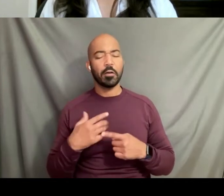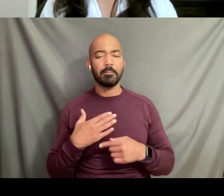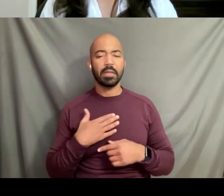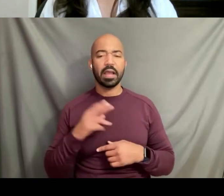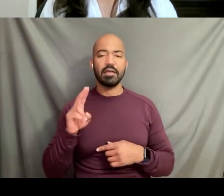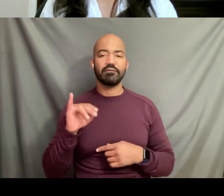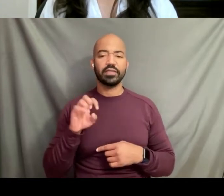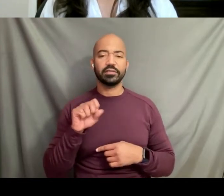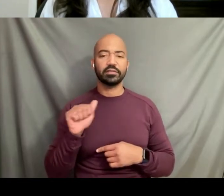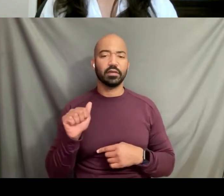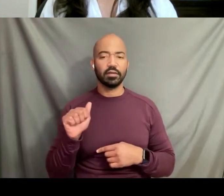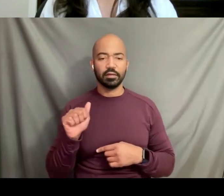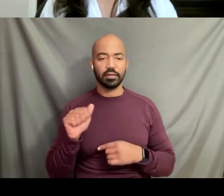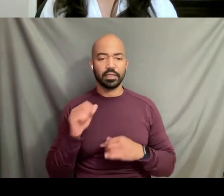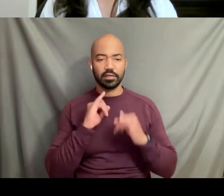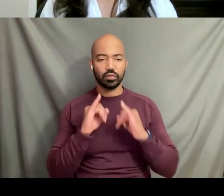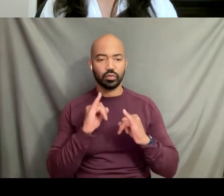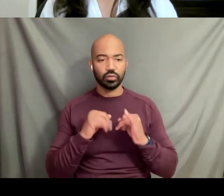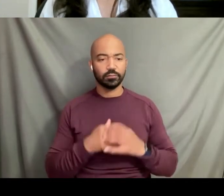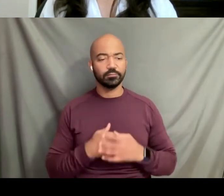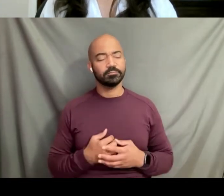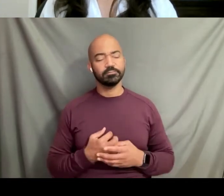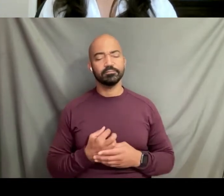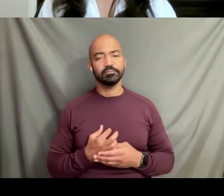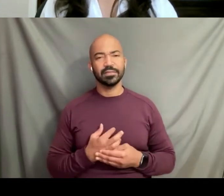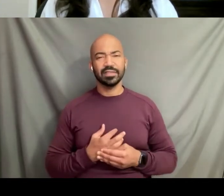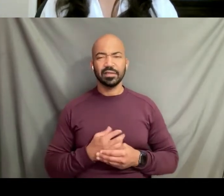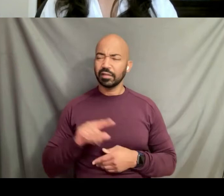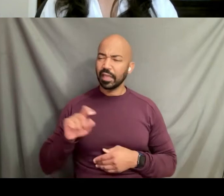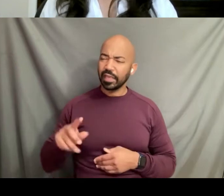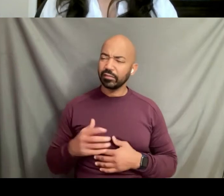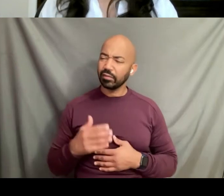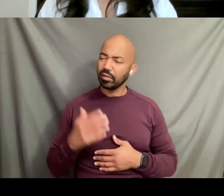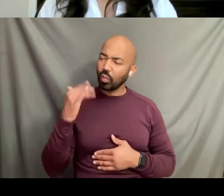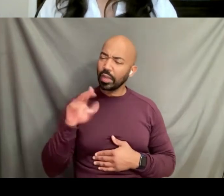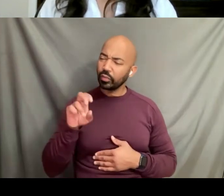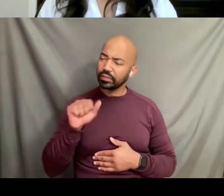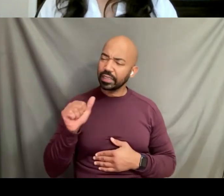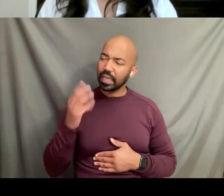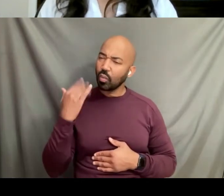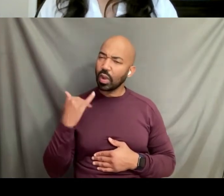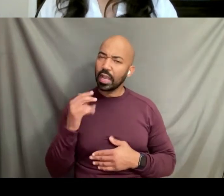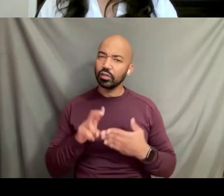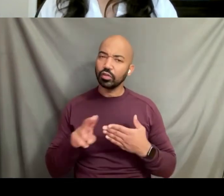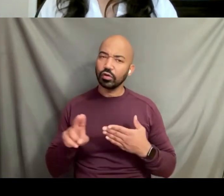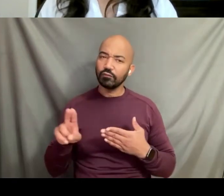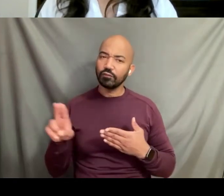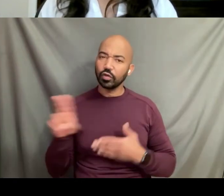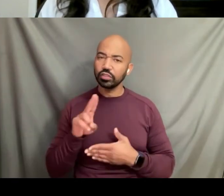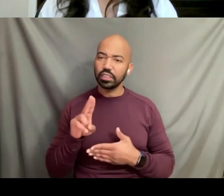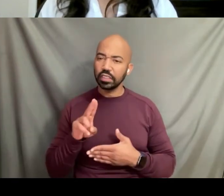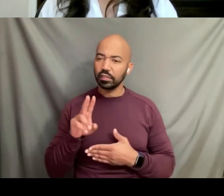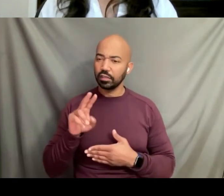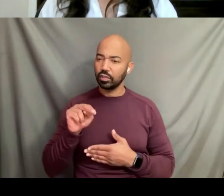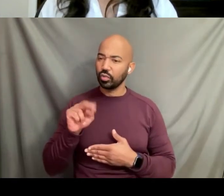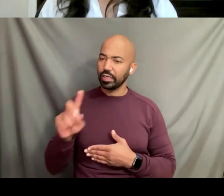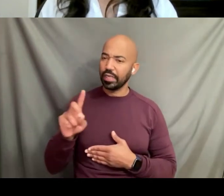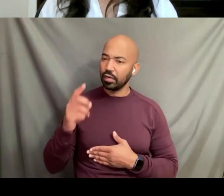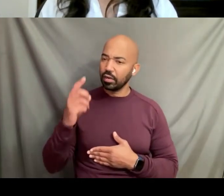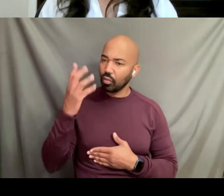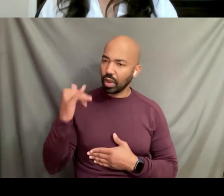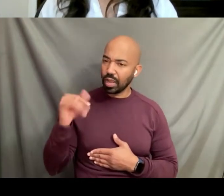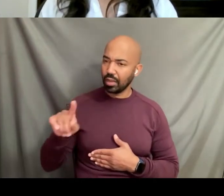the University of Notre Dame? Like, why the U.S.? And one of the answers that I provided was: